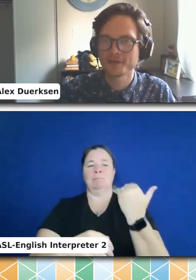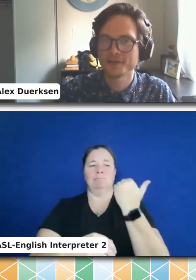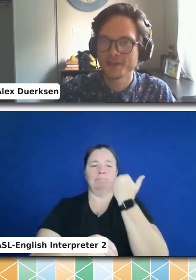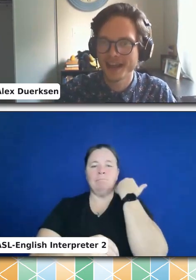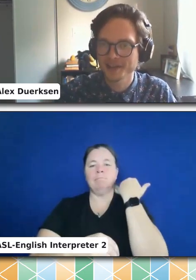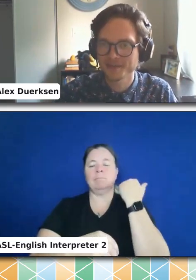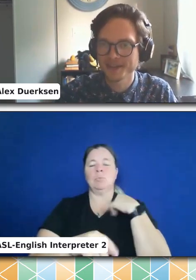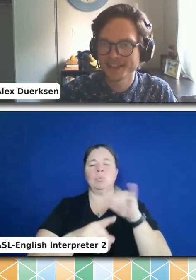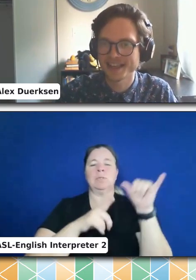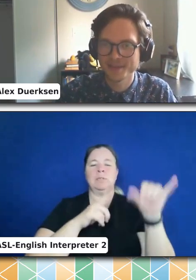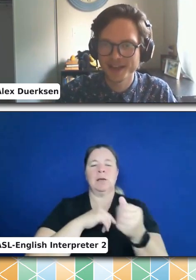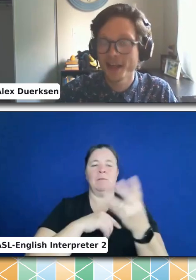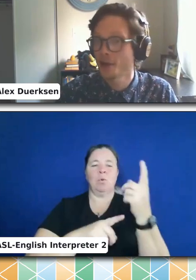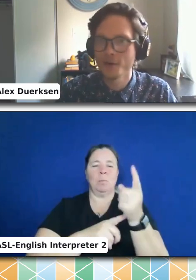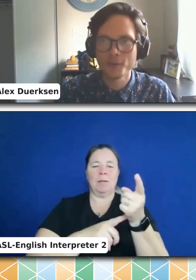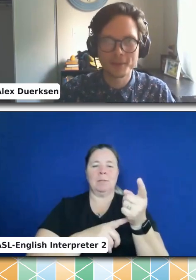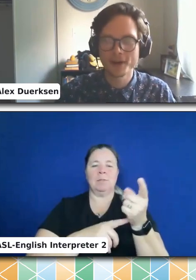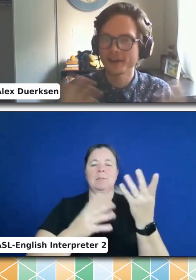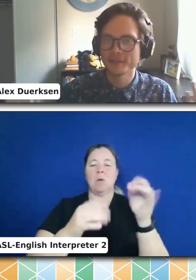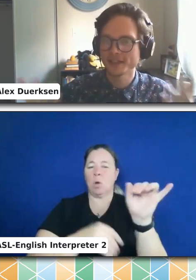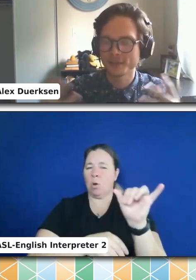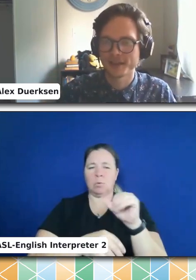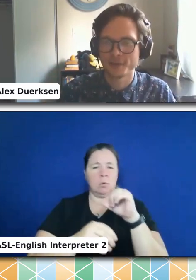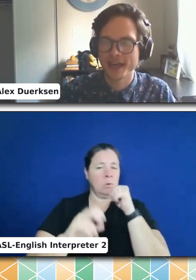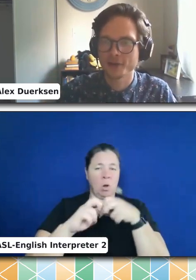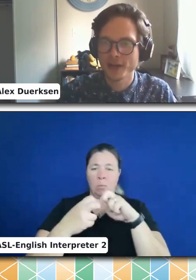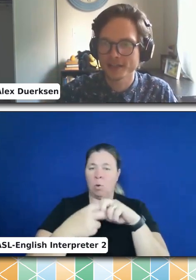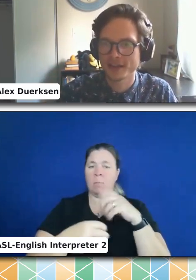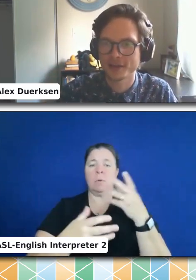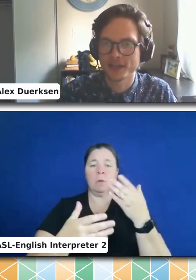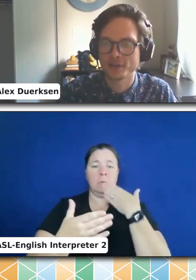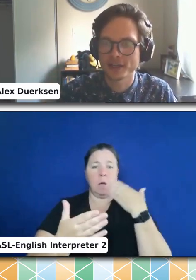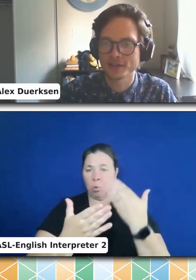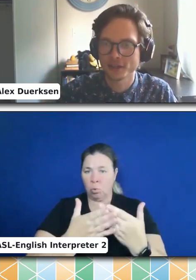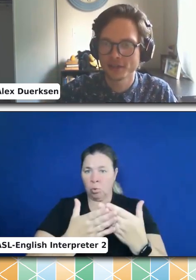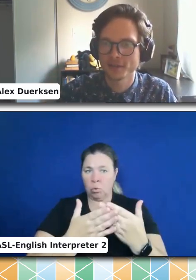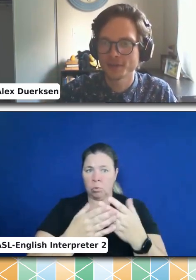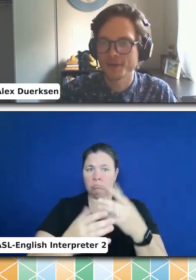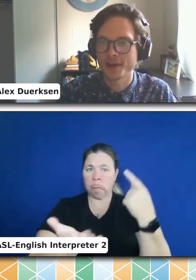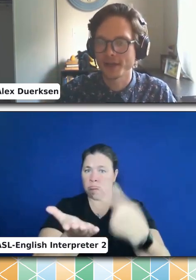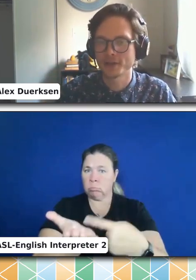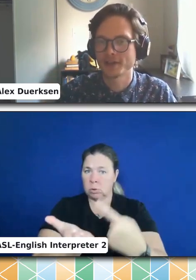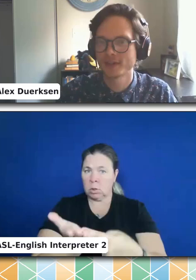Yeah, sorry. Um, so to, uh, to our folks in the audience, I know our, uh, our time has come a little short. We've stayed for a few extra minutes as well. No problem at all, it means we, uh, we had a great, uh, we had a great discussion. We had some great questions.